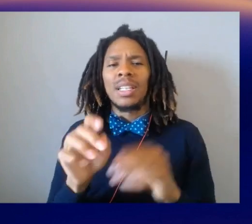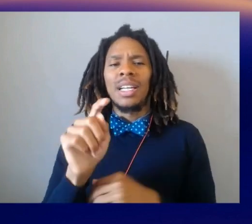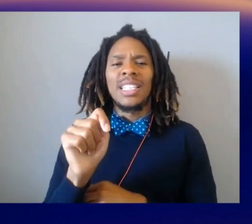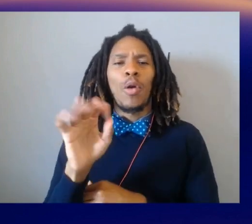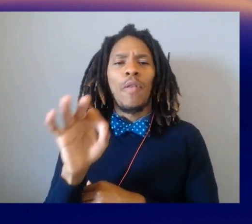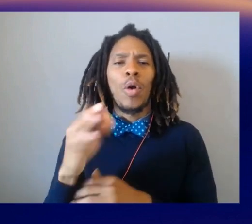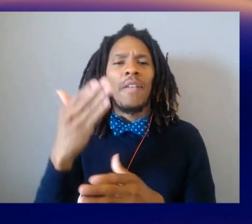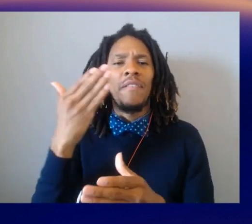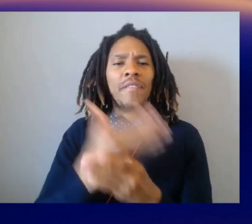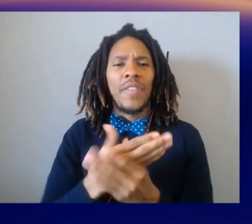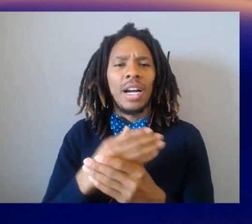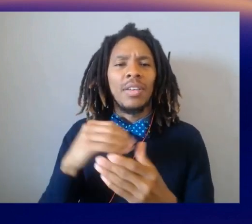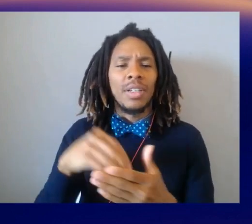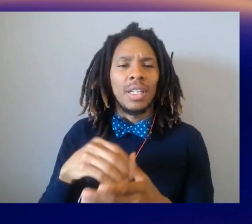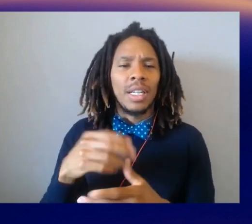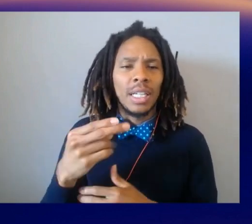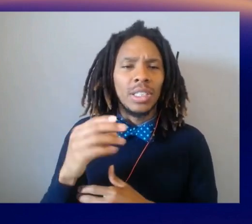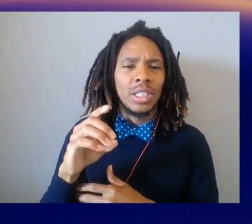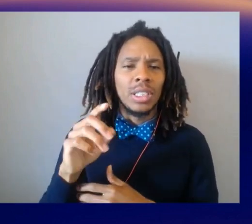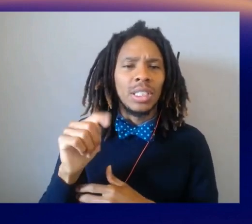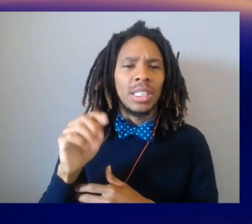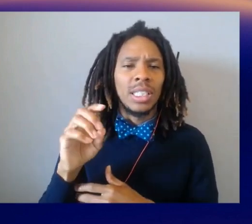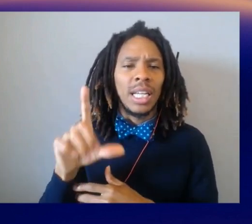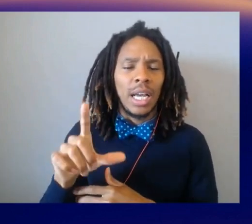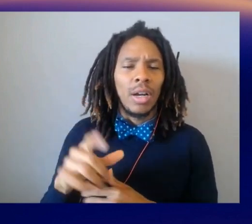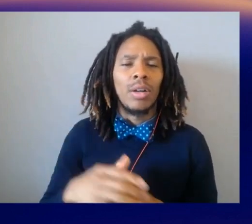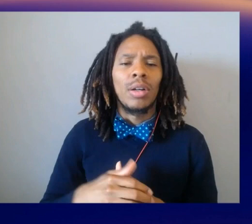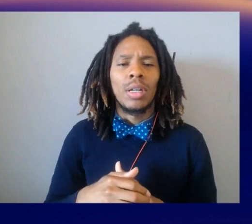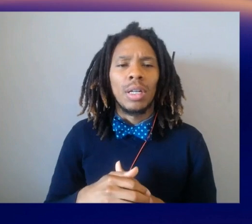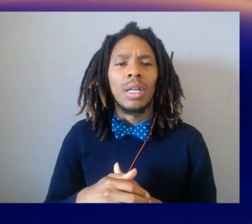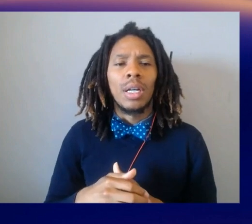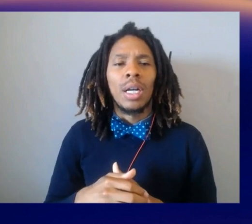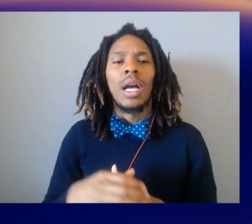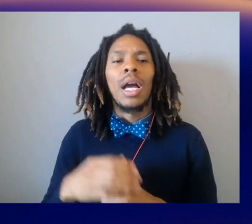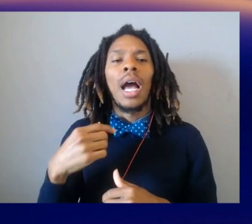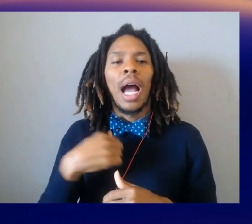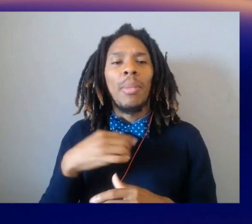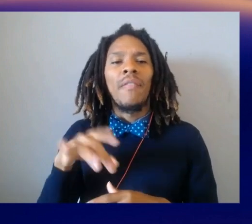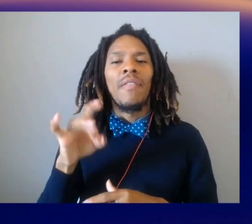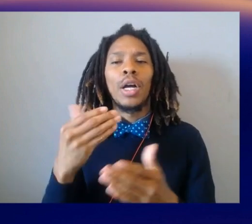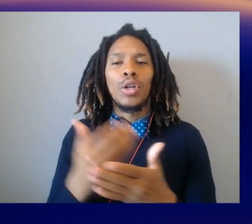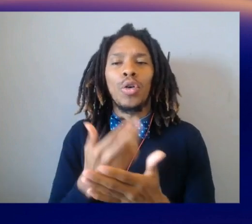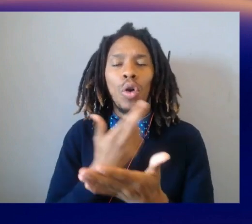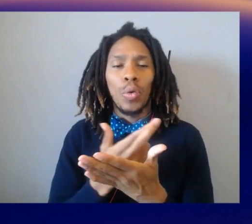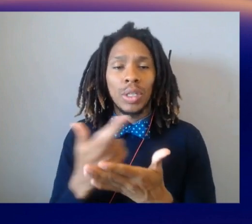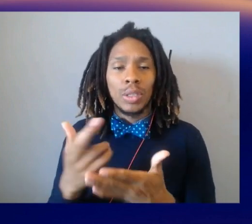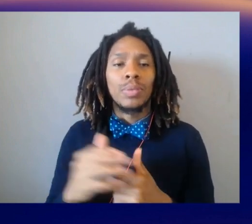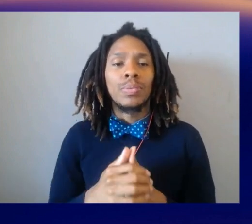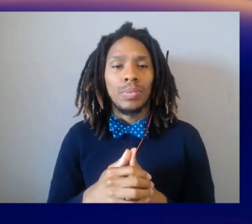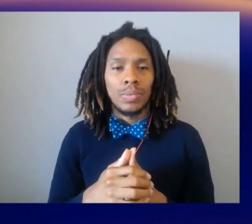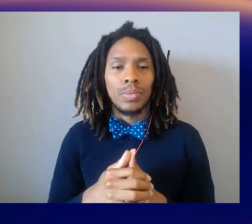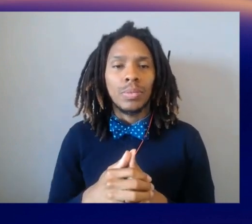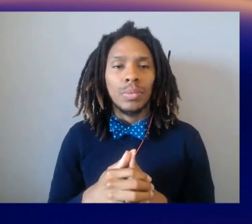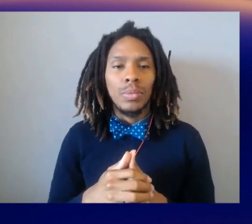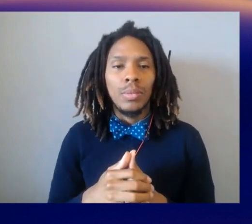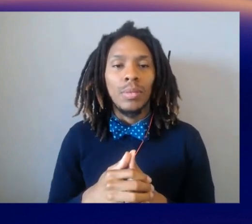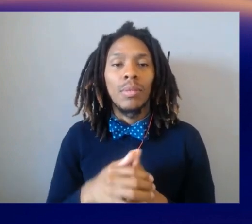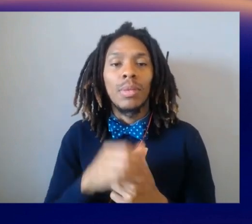It's an HCL, and I'm gonna walk you through it. So I'm gonna define a new resource of type Amazon connect instance.